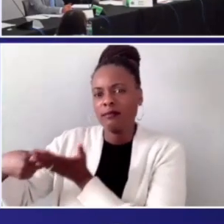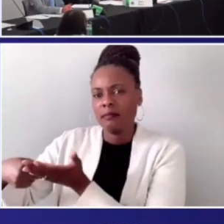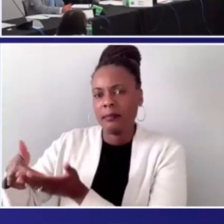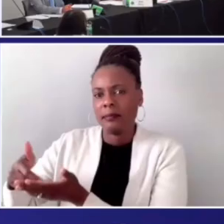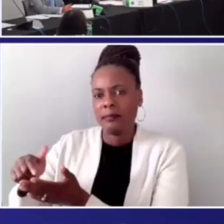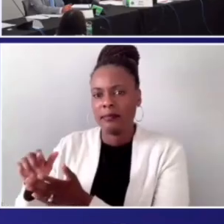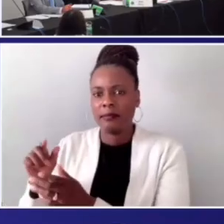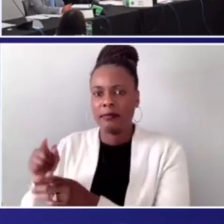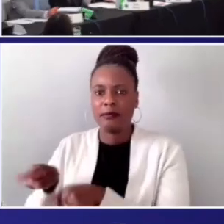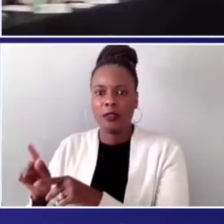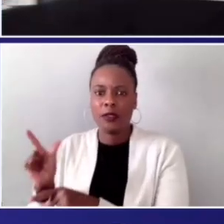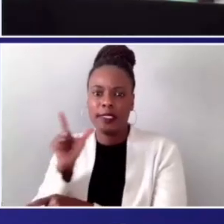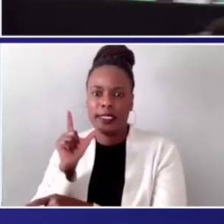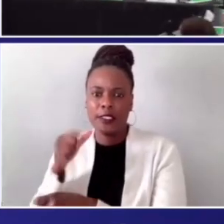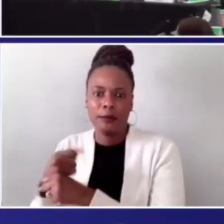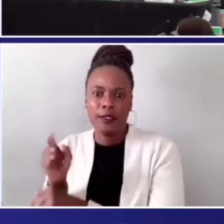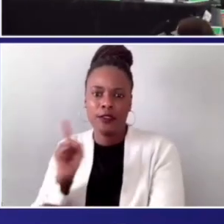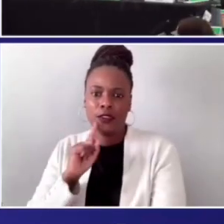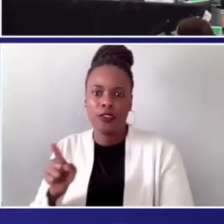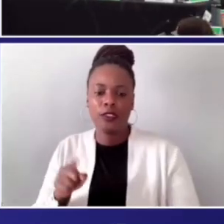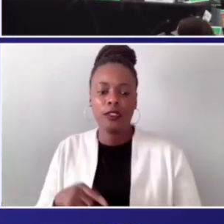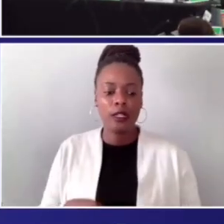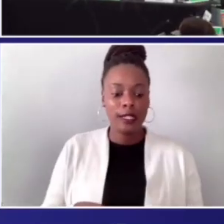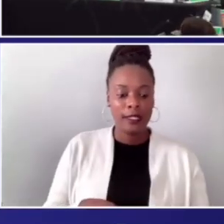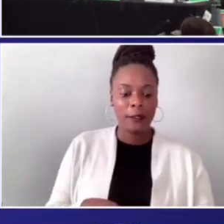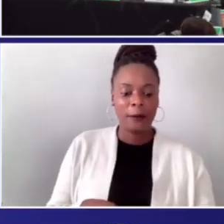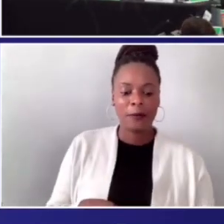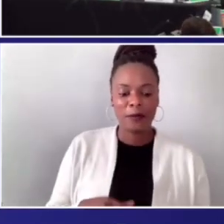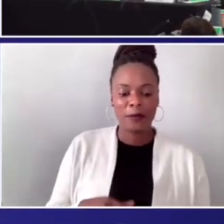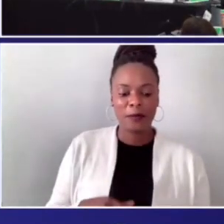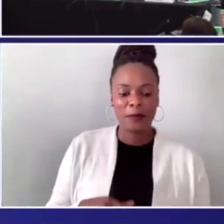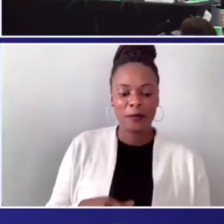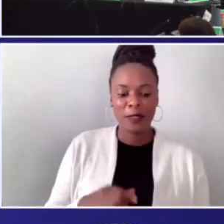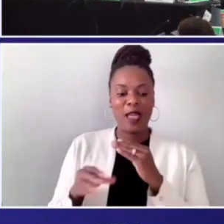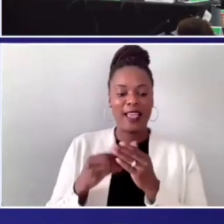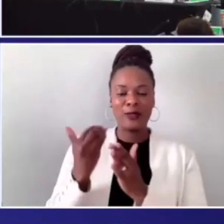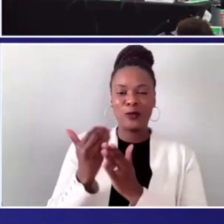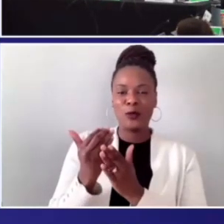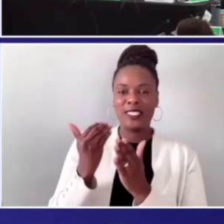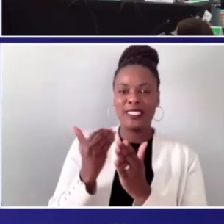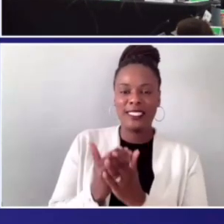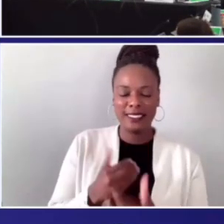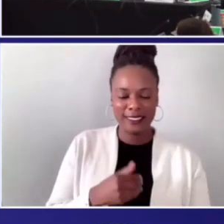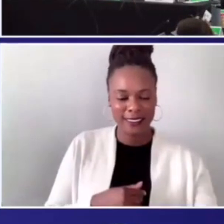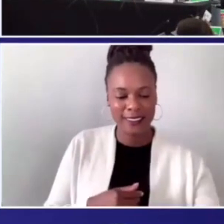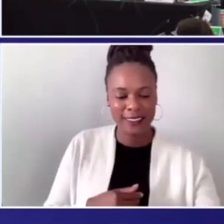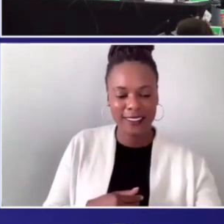And then just to add to the list. Add to my list. So that was that sort of covers (5).